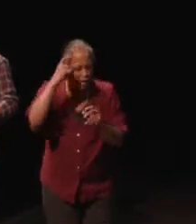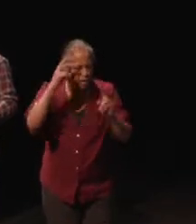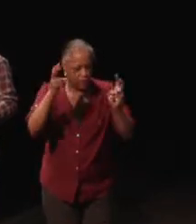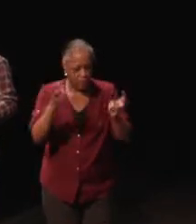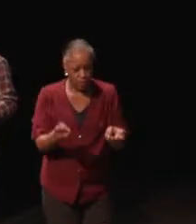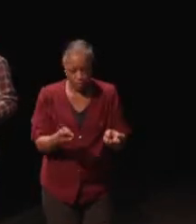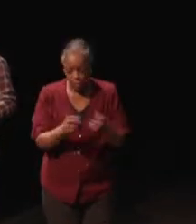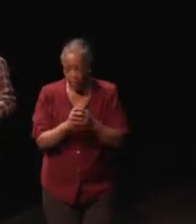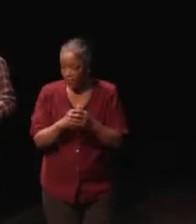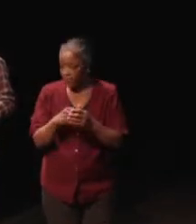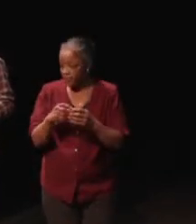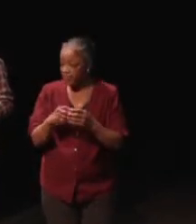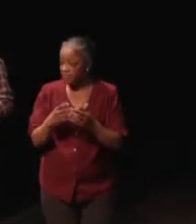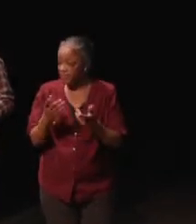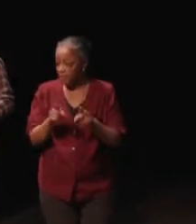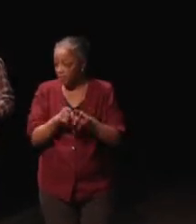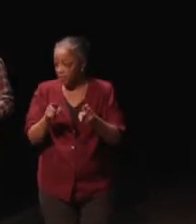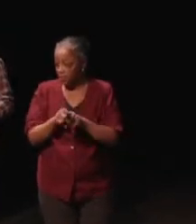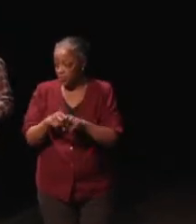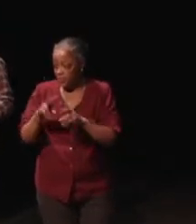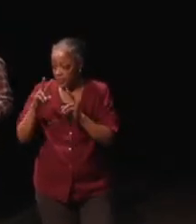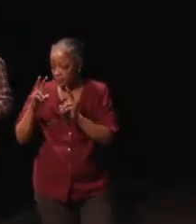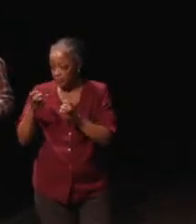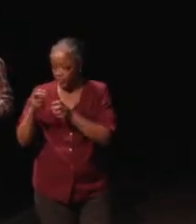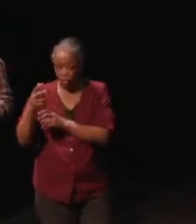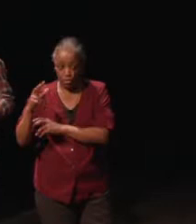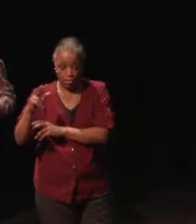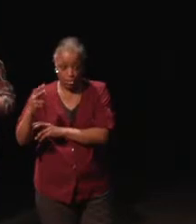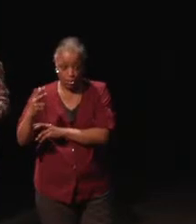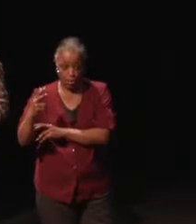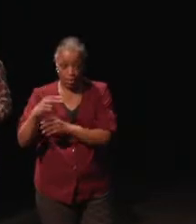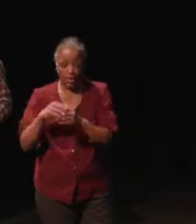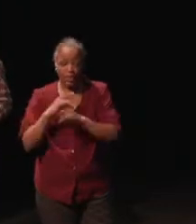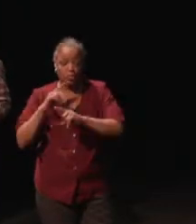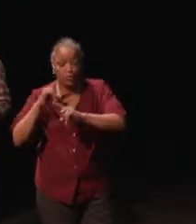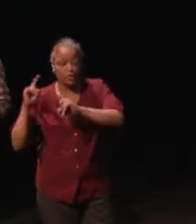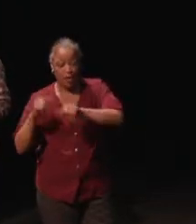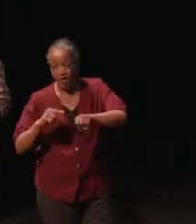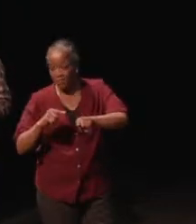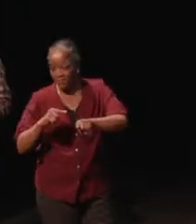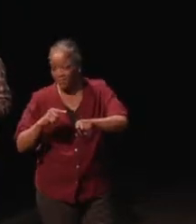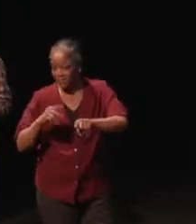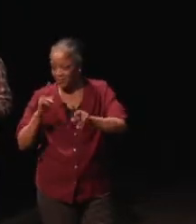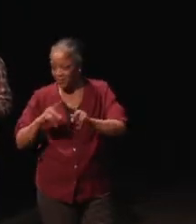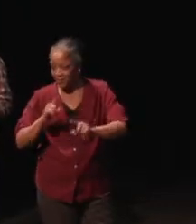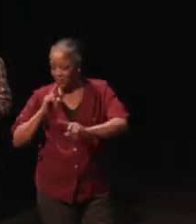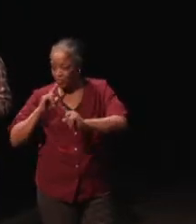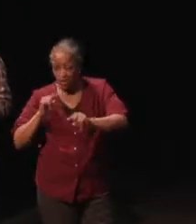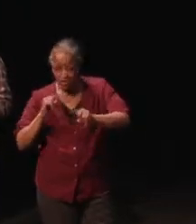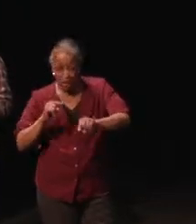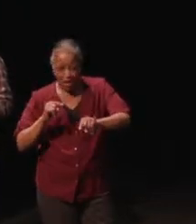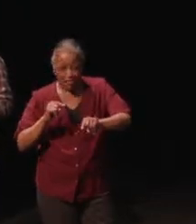And then there are also issues potentially in the response that a person has to it.